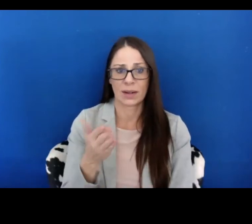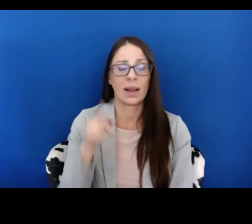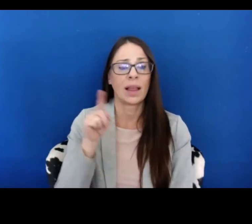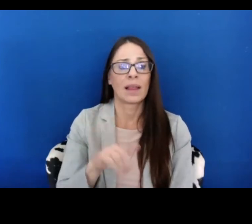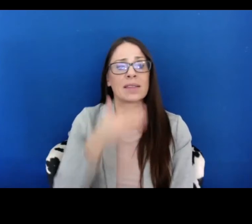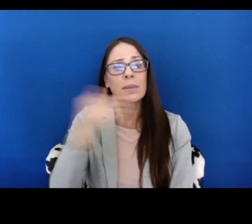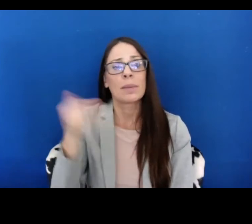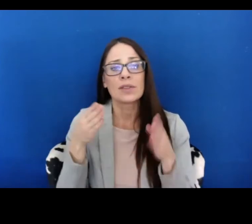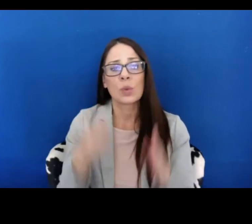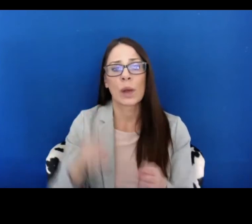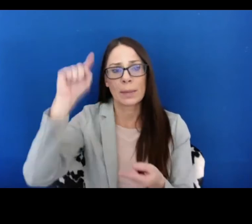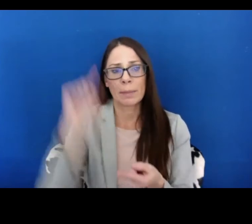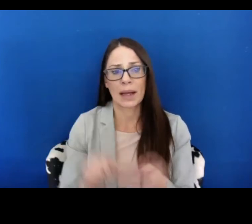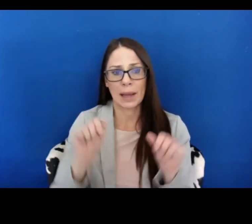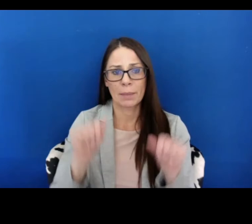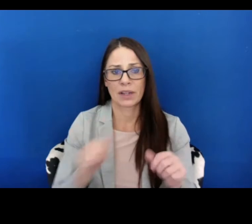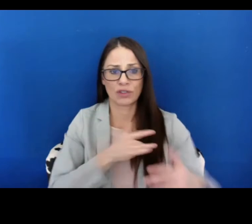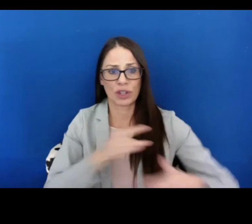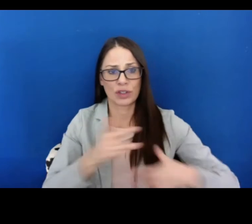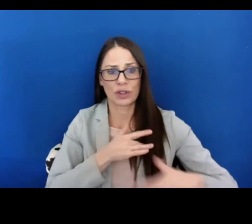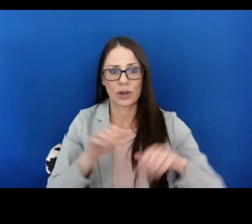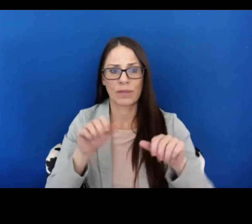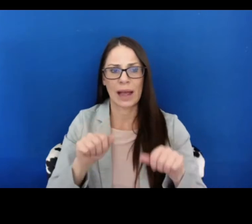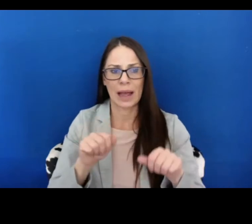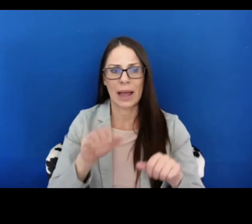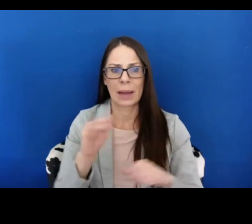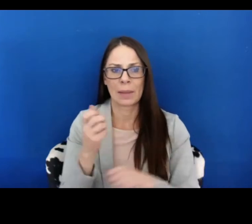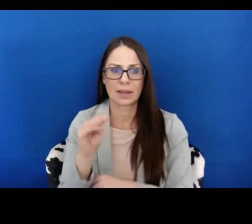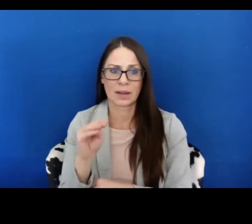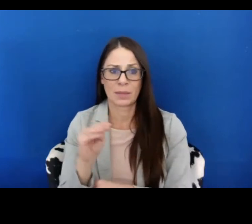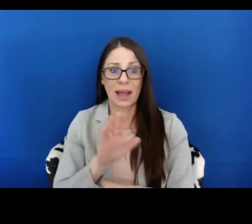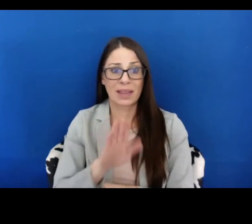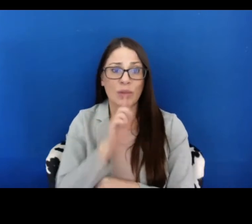potential concerns of implicit able ism, and they're very real and often deadly practical